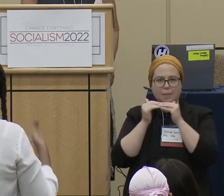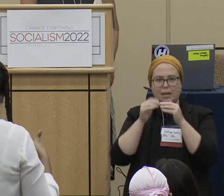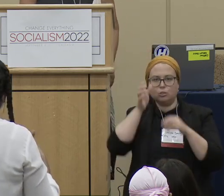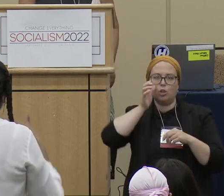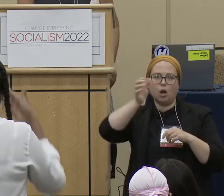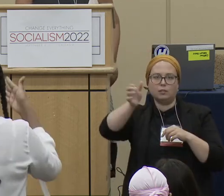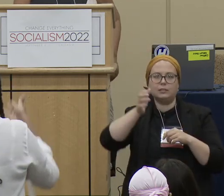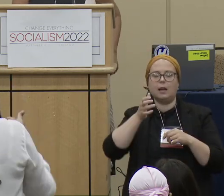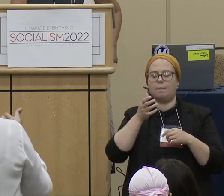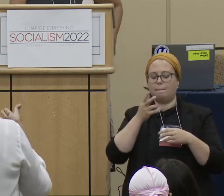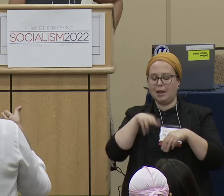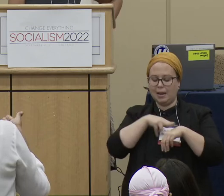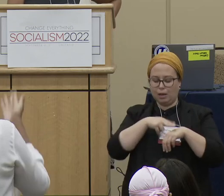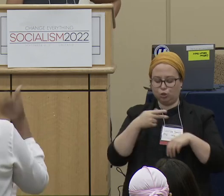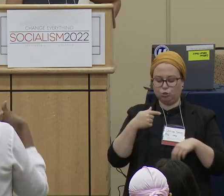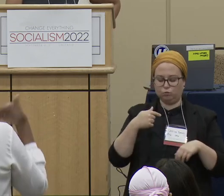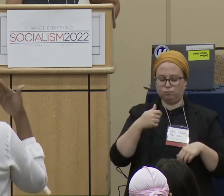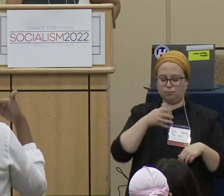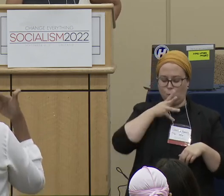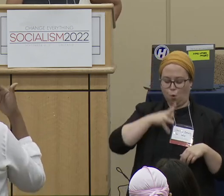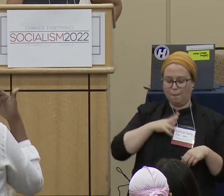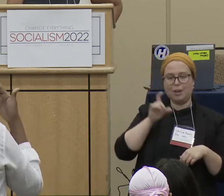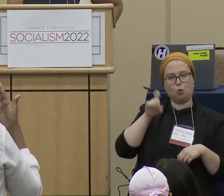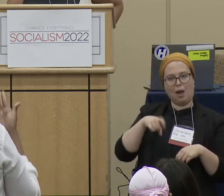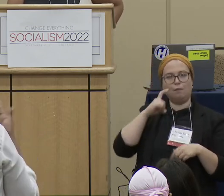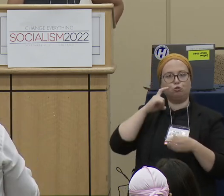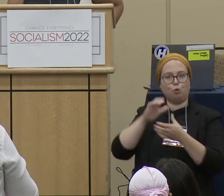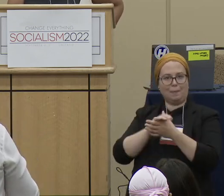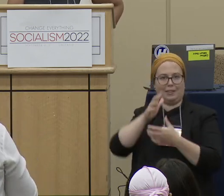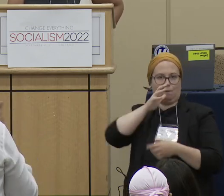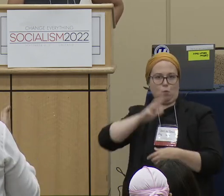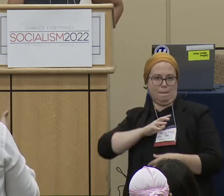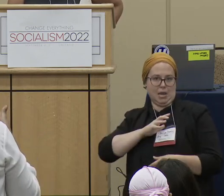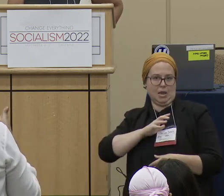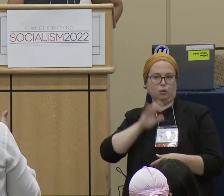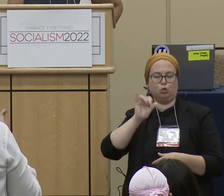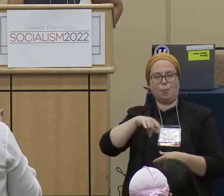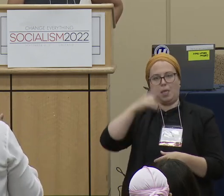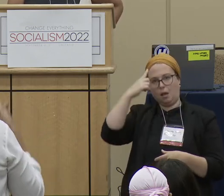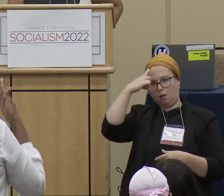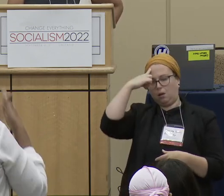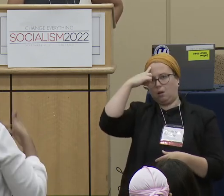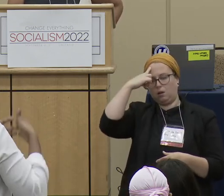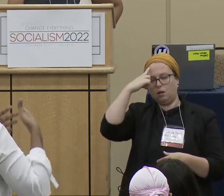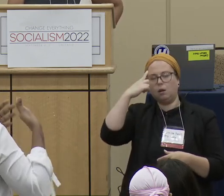say this is a concept that by nature just being a woman we have to believe , like you said earlier, came to the front of